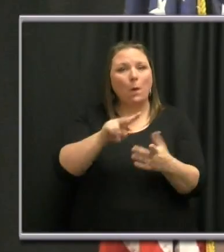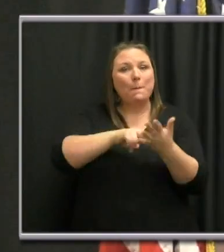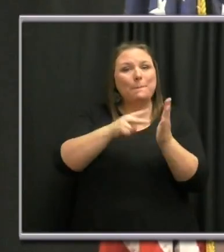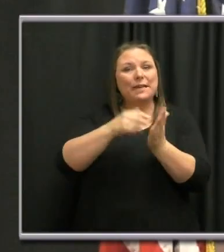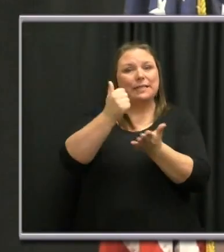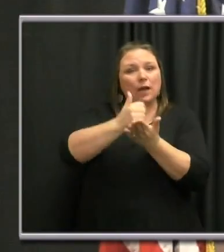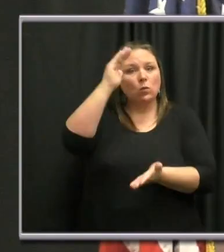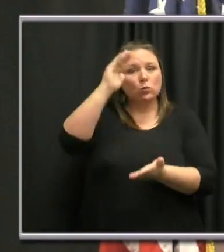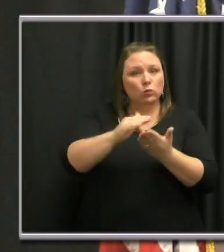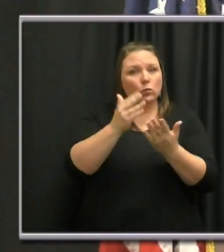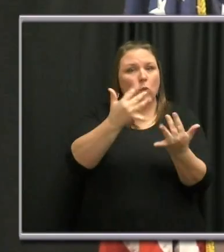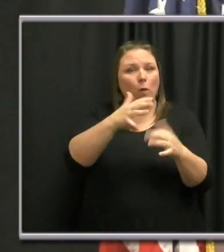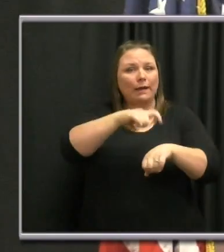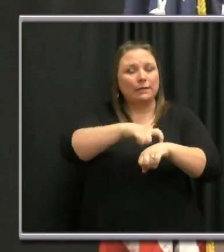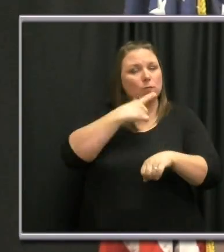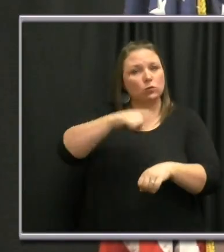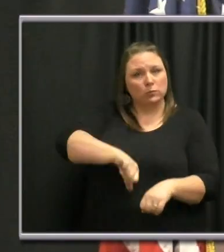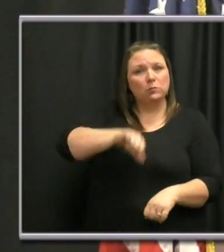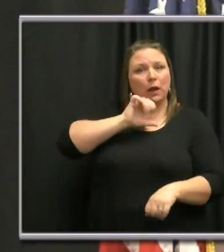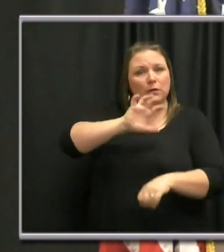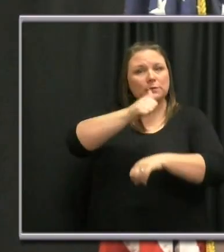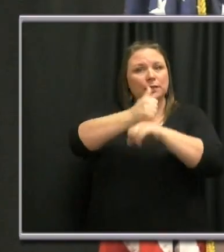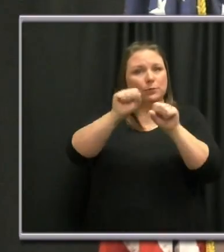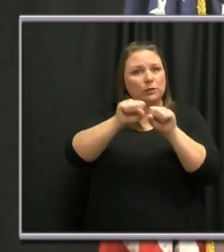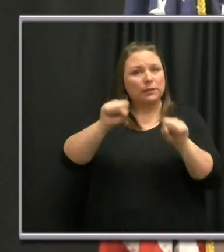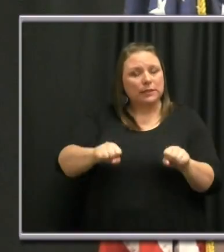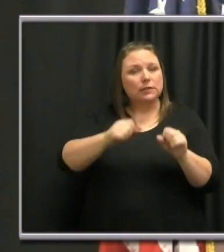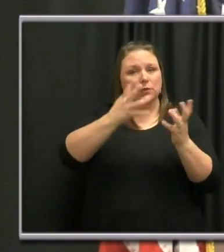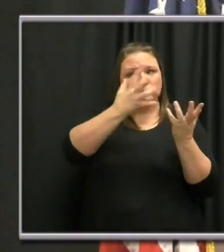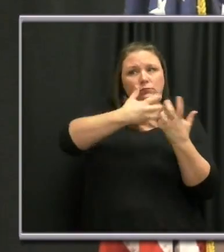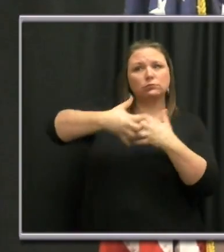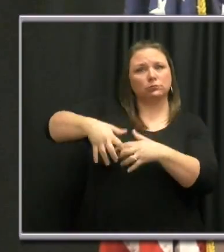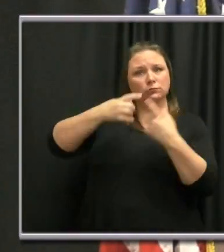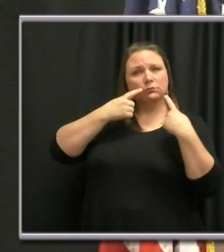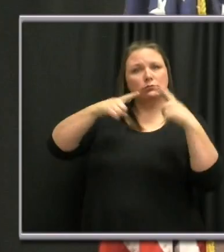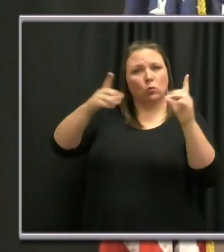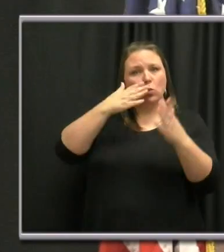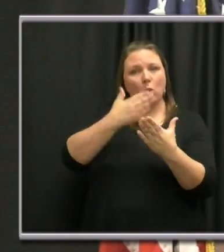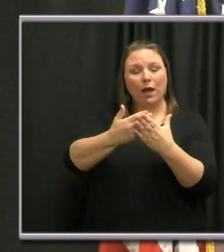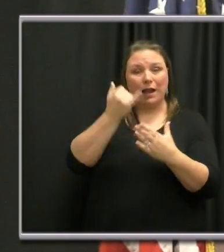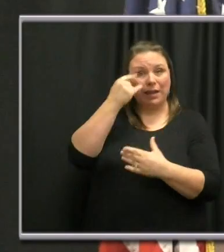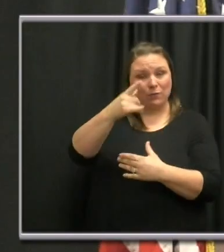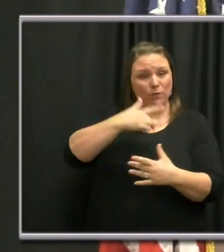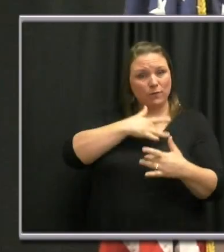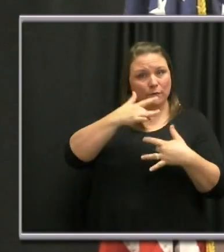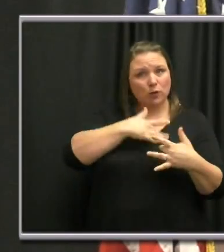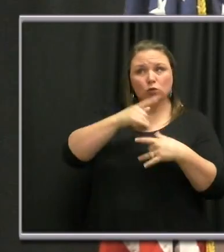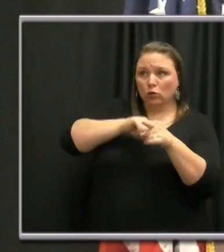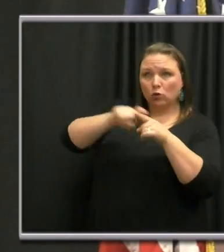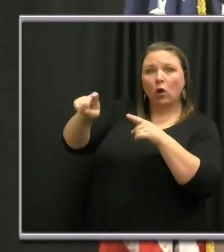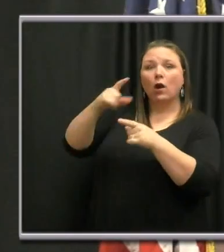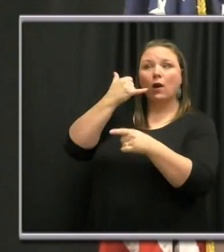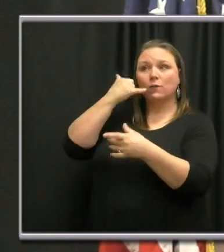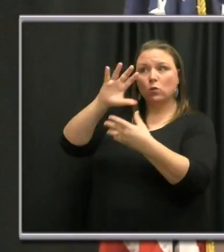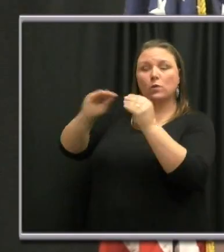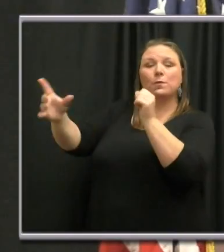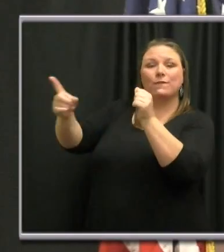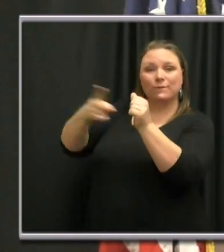THEY DON'T NEED ONE BECAUSE THAT'S PART OF HOW IT HELPS JUST FLOW BETTER. SO NO I ACTUALLY VERY PROUD OF THE SYSTEM THAT WE ESTABLISH A THINGS WORKED OUT REALLY WELL